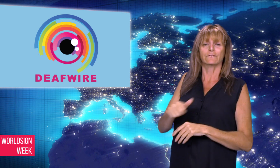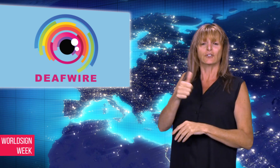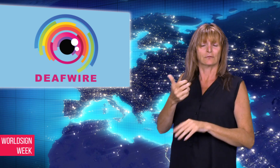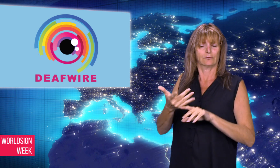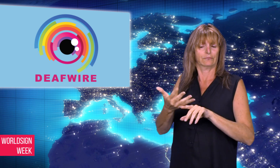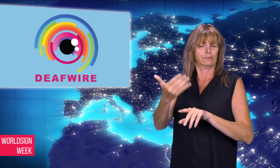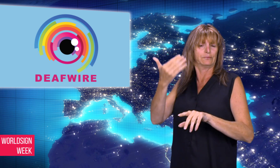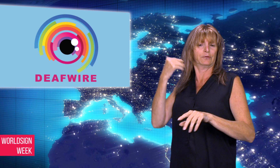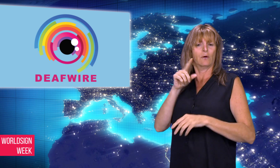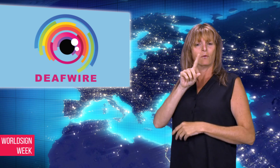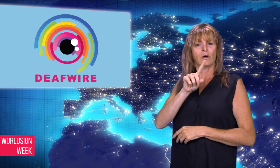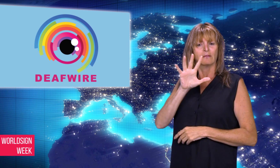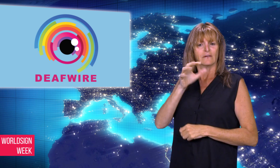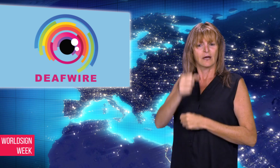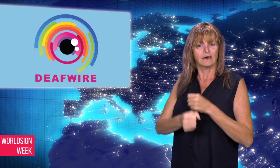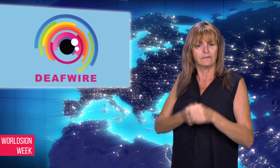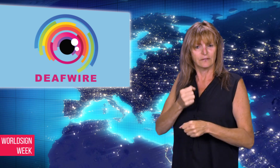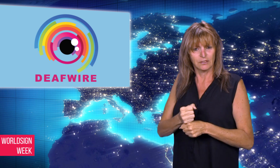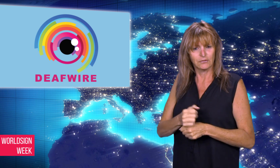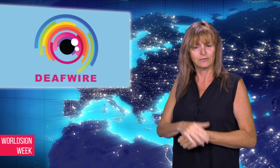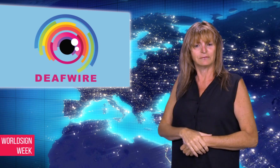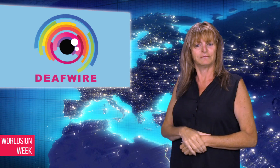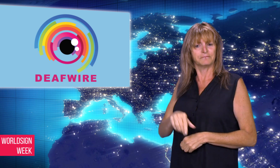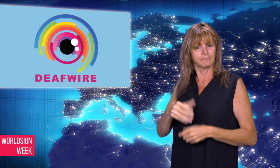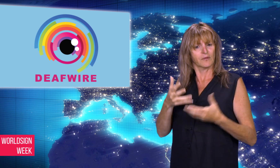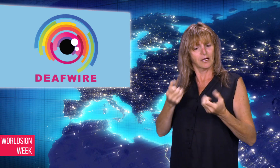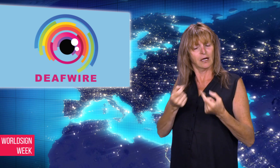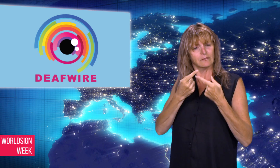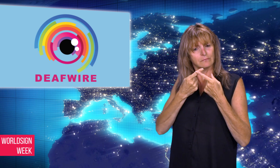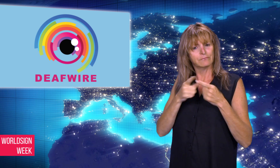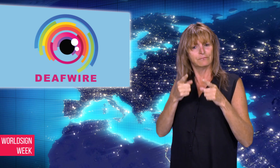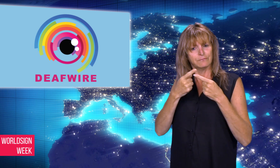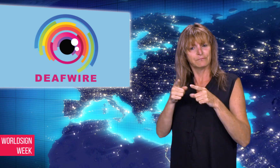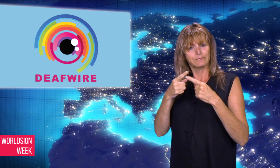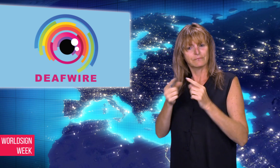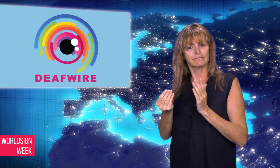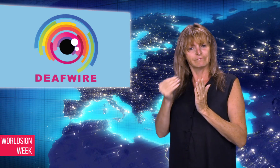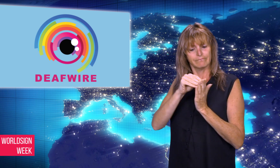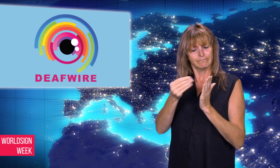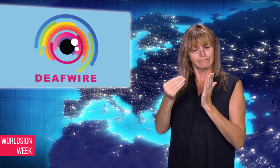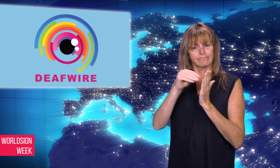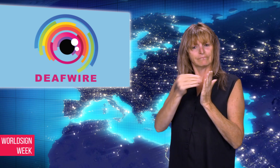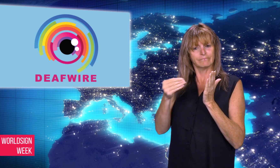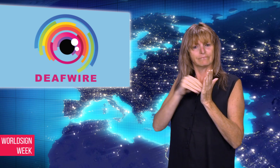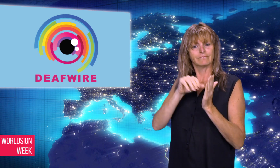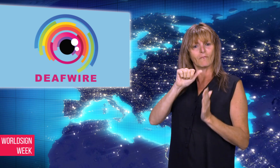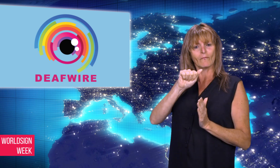incorporated it as an utility. This